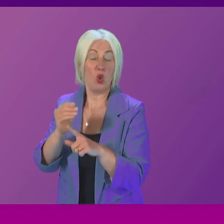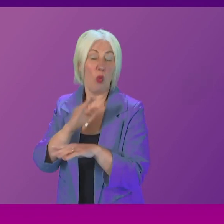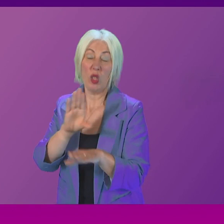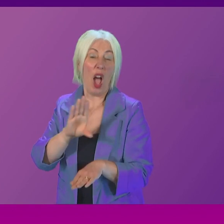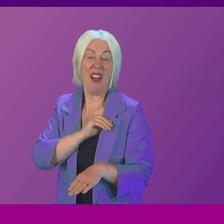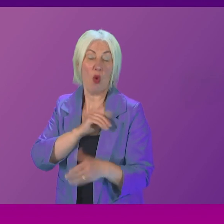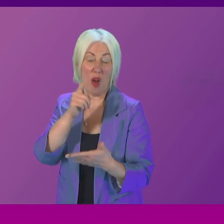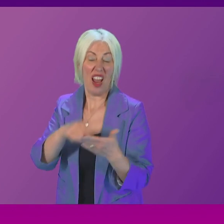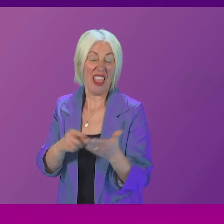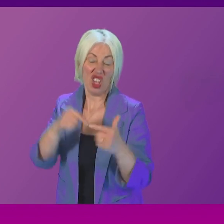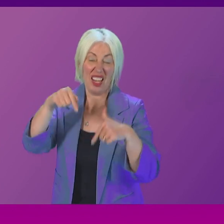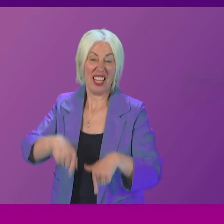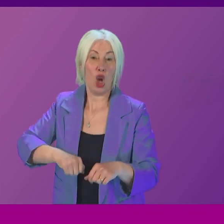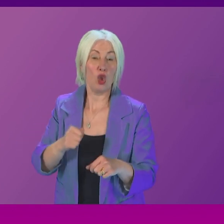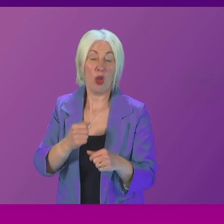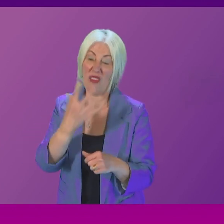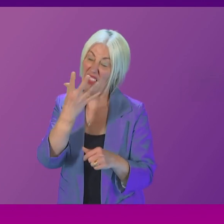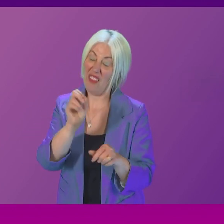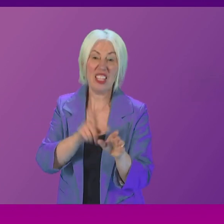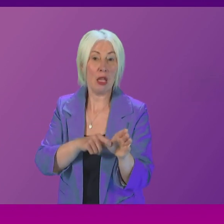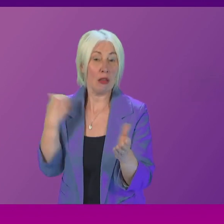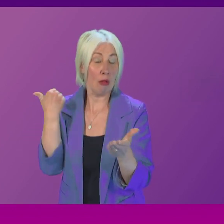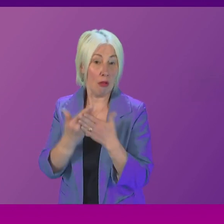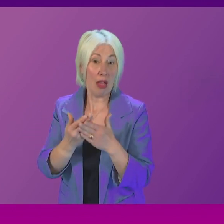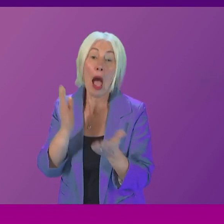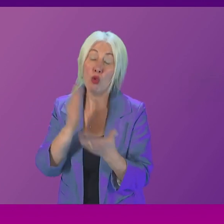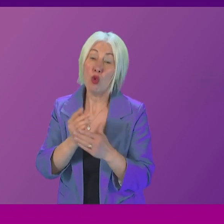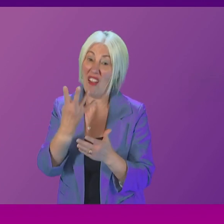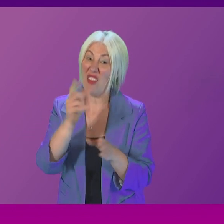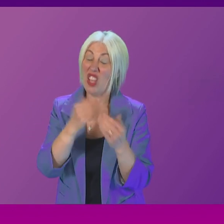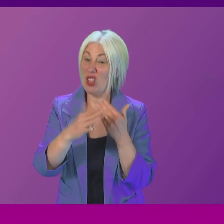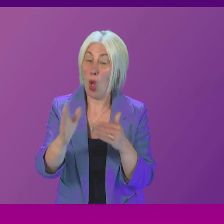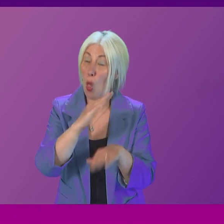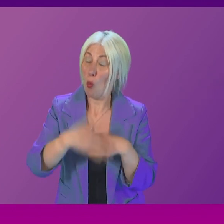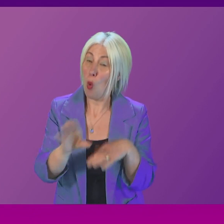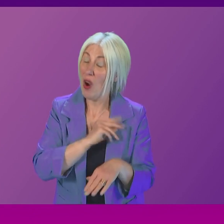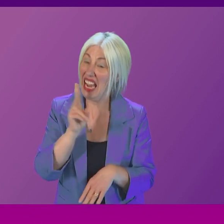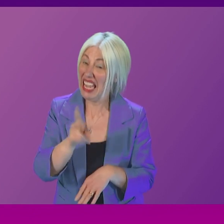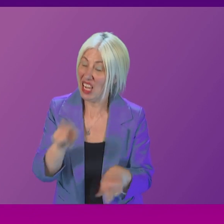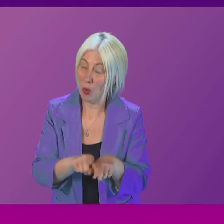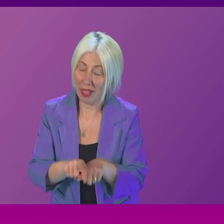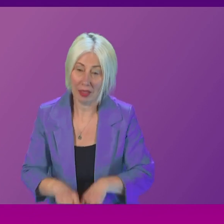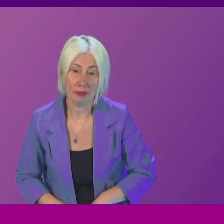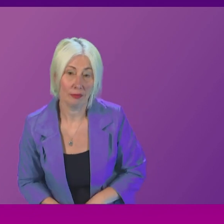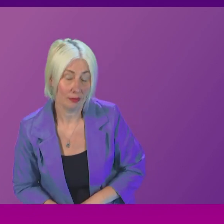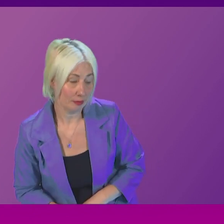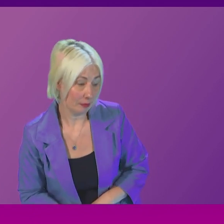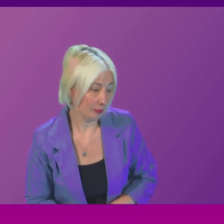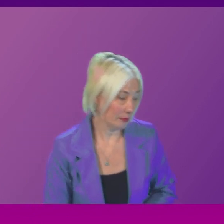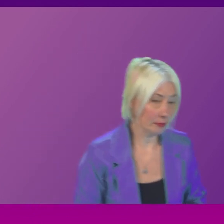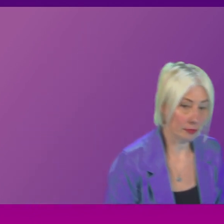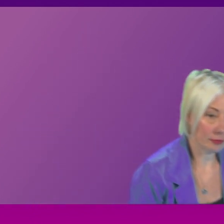I suspect that, if they keep going, they will not win one in the next 50 years.